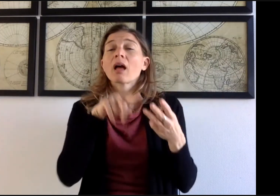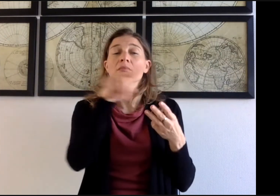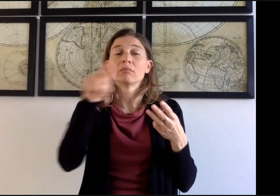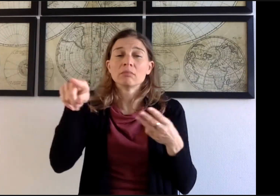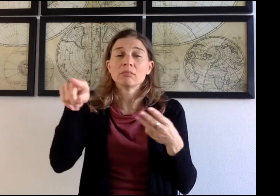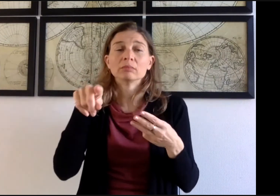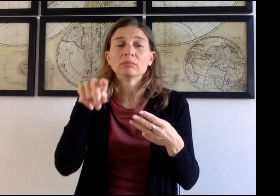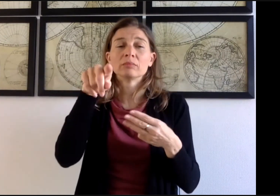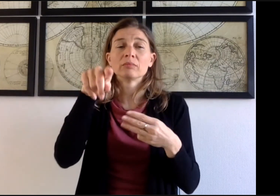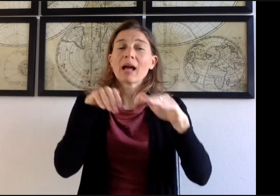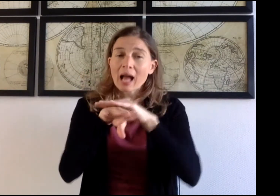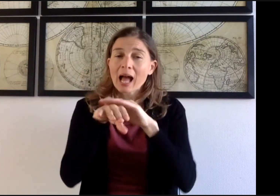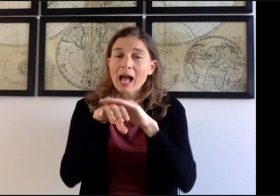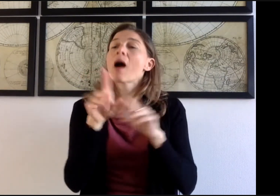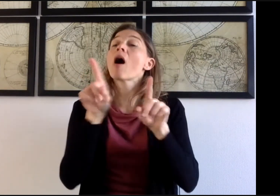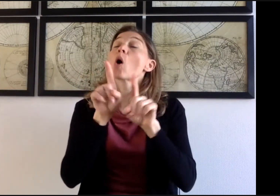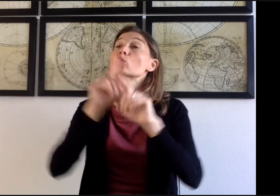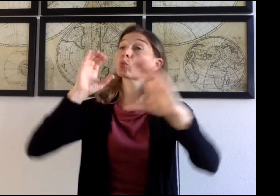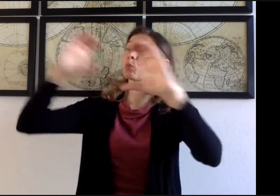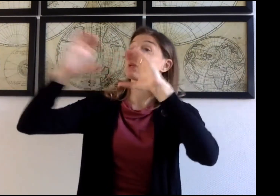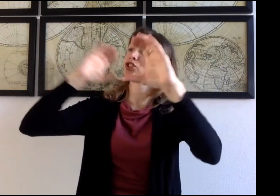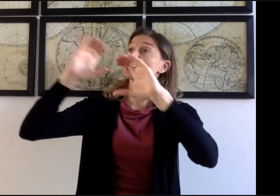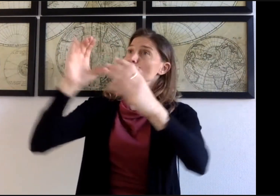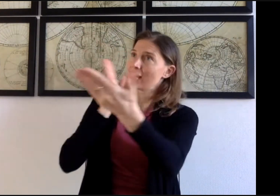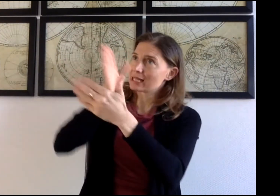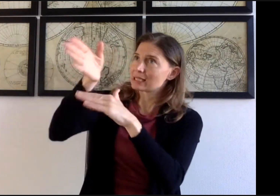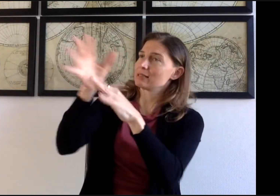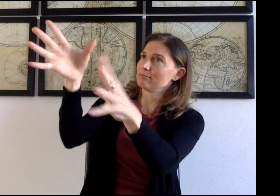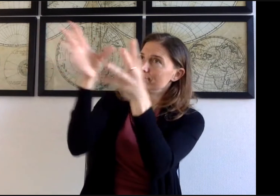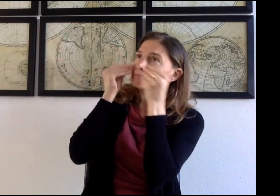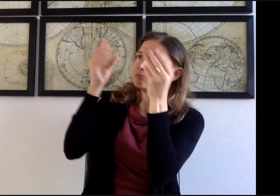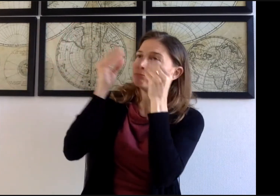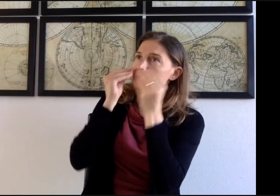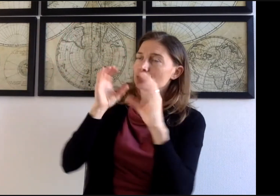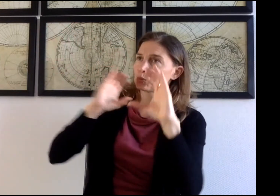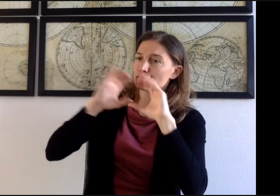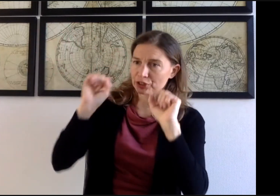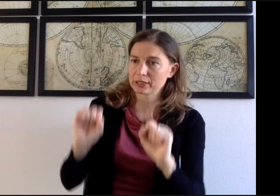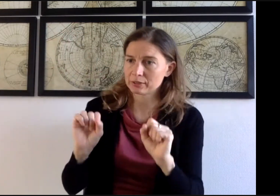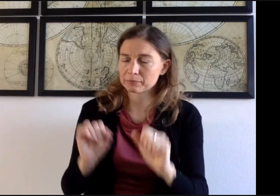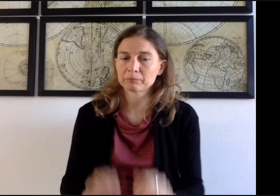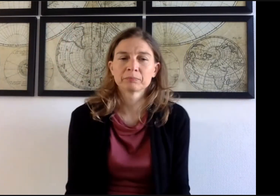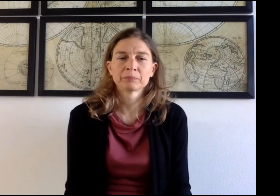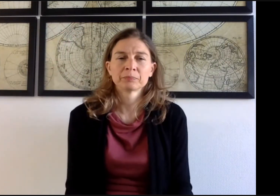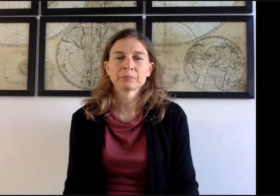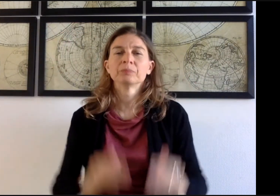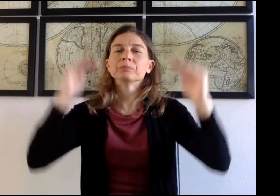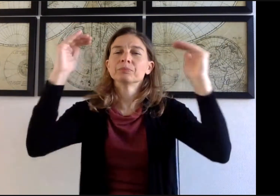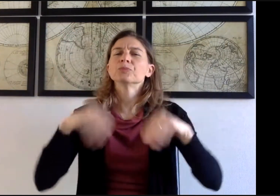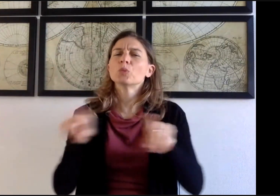and accessibility of communication. We also produced some statements focusing on the biggest issues.